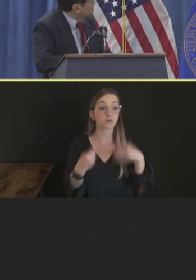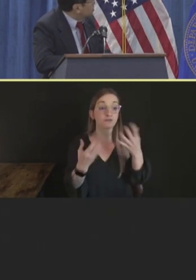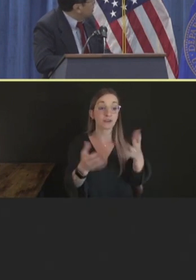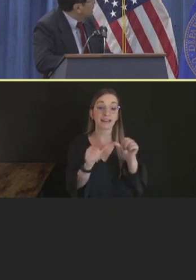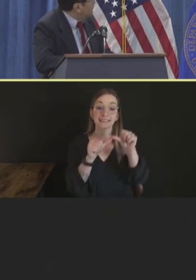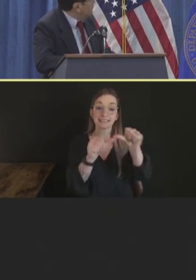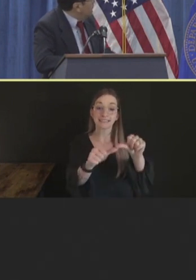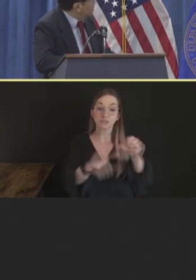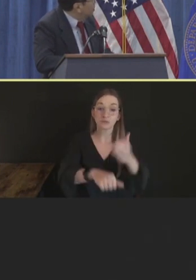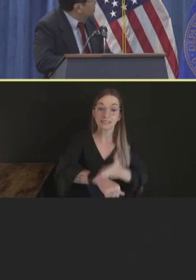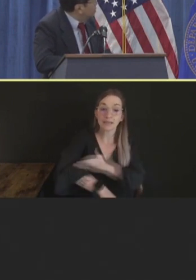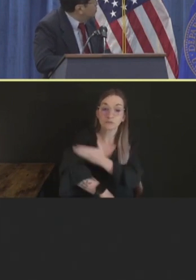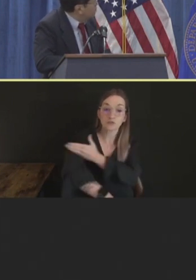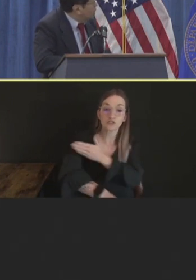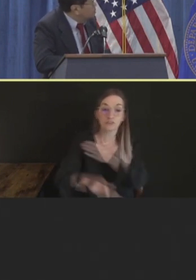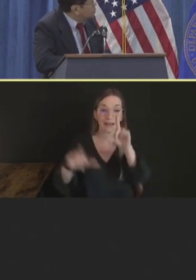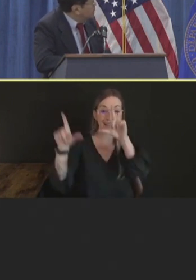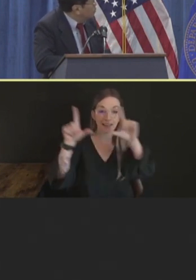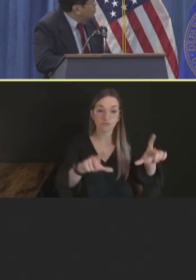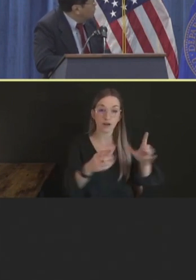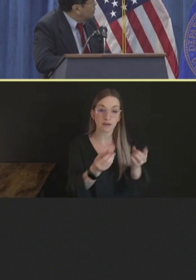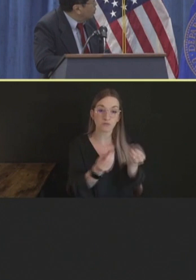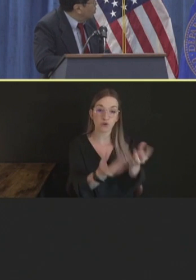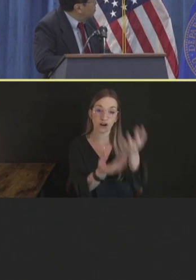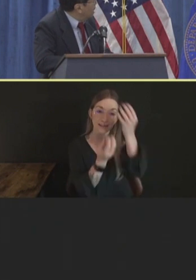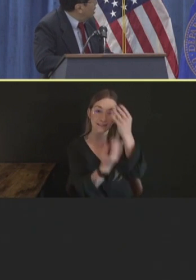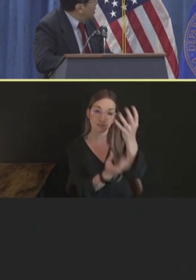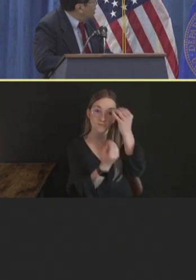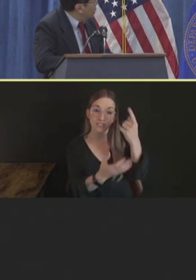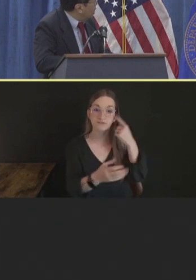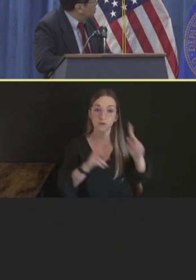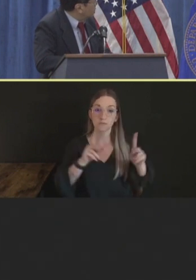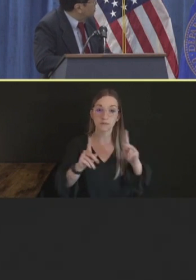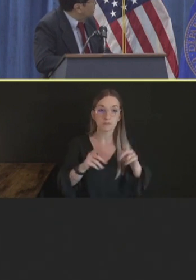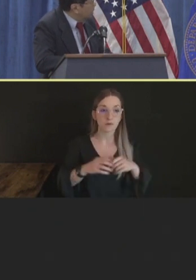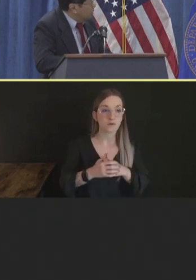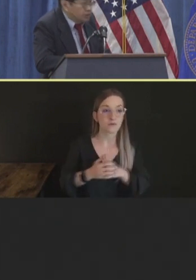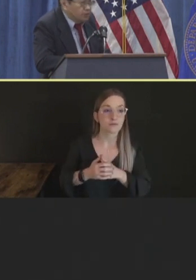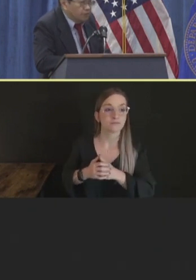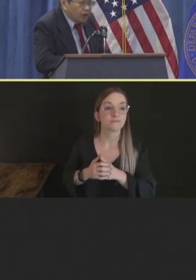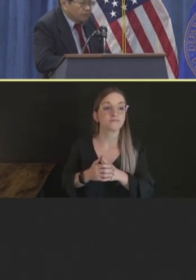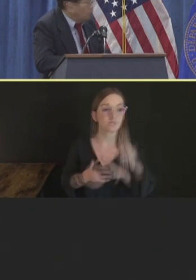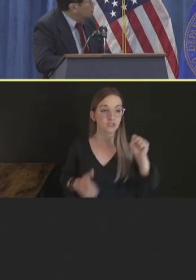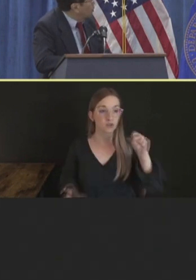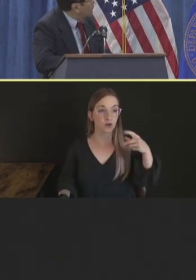So the SPEAC 1.0 project was divided into five work projects.